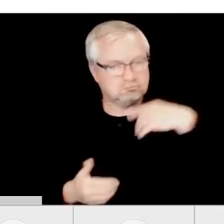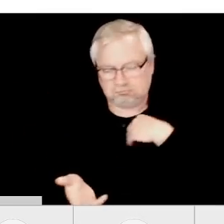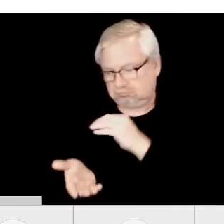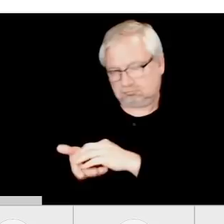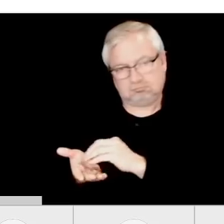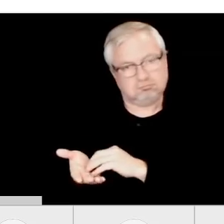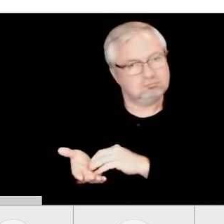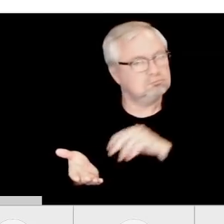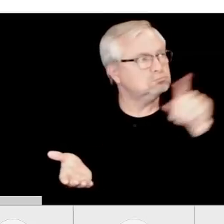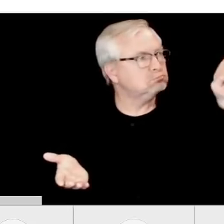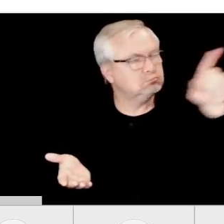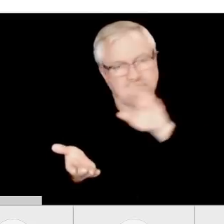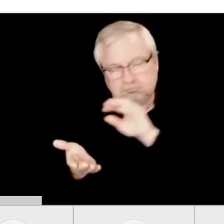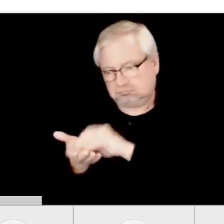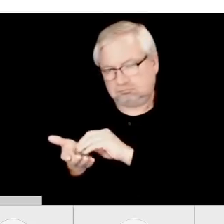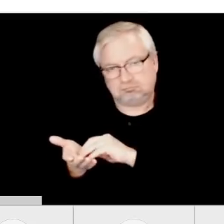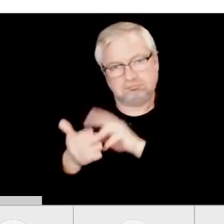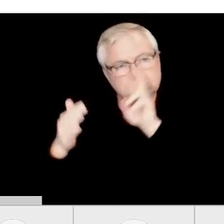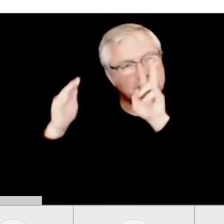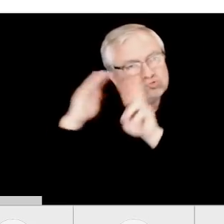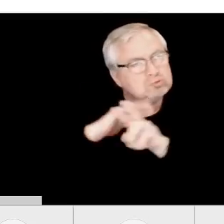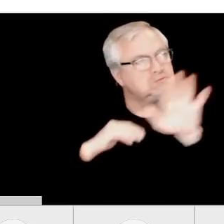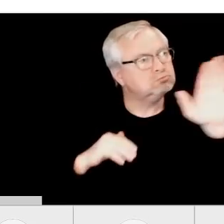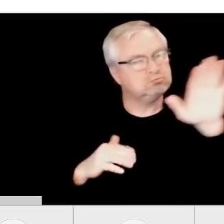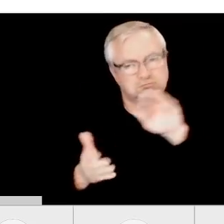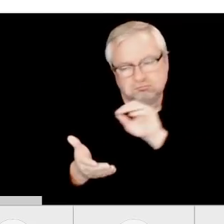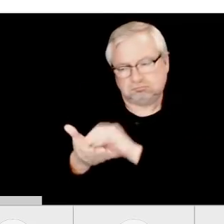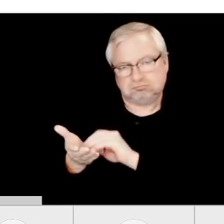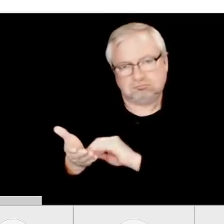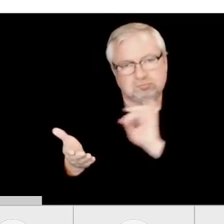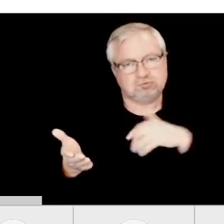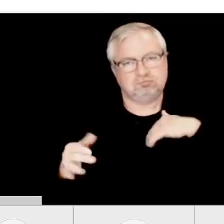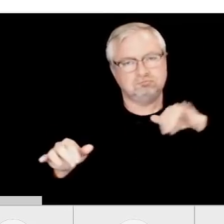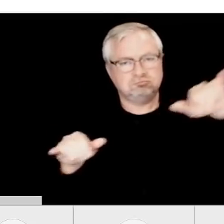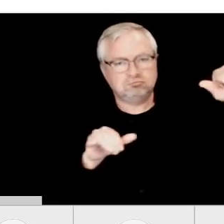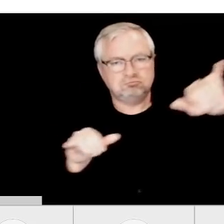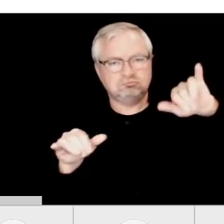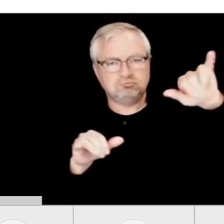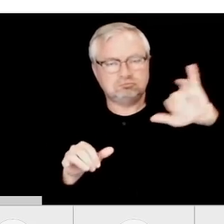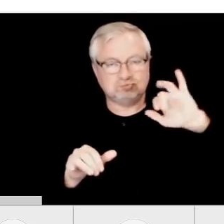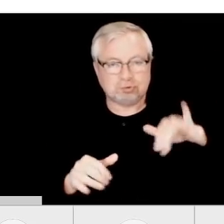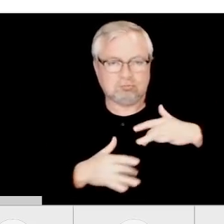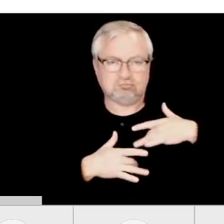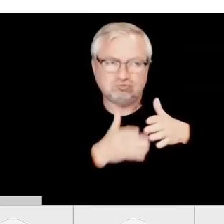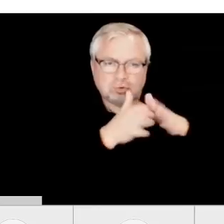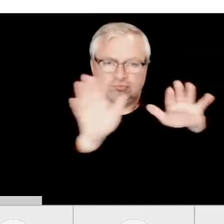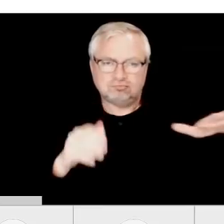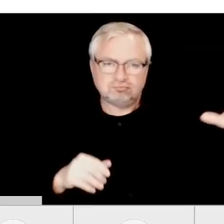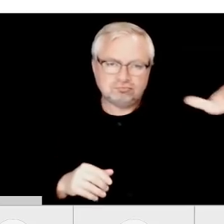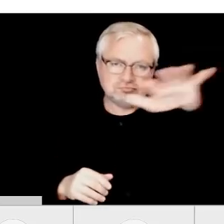[indiscernible] in infected individuals and the general kind of progression